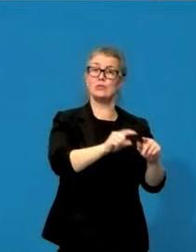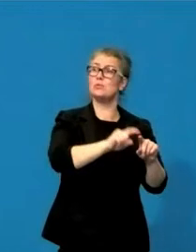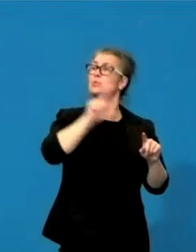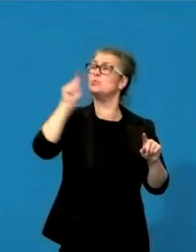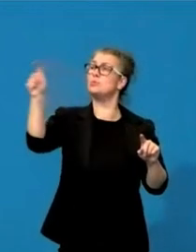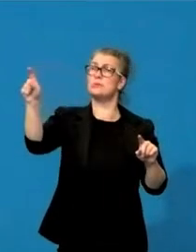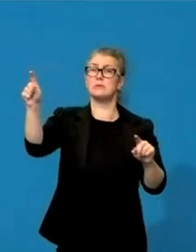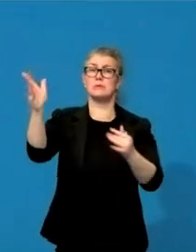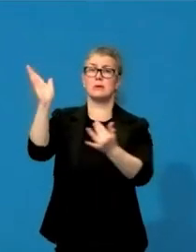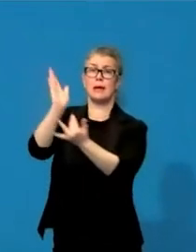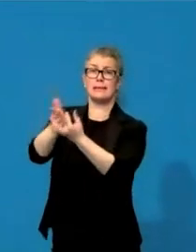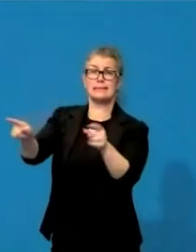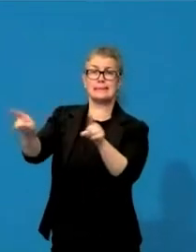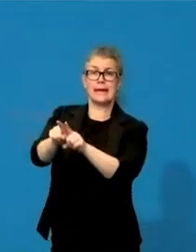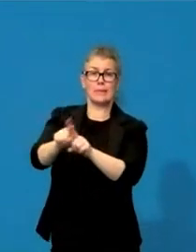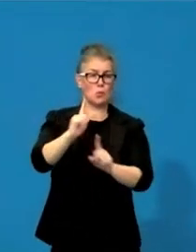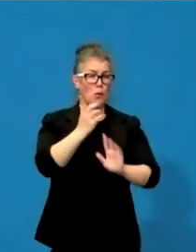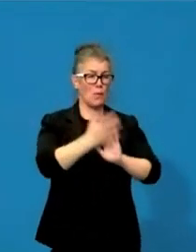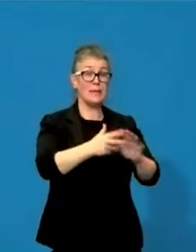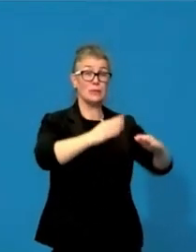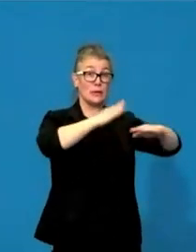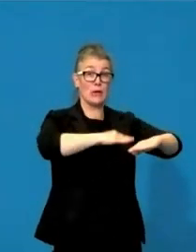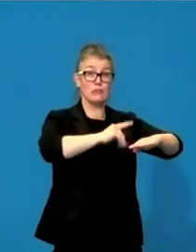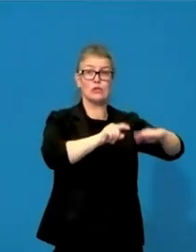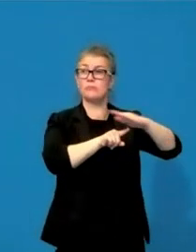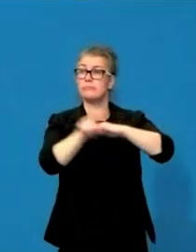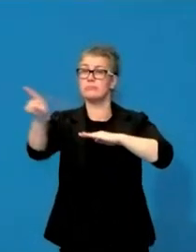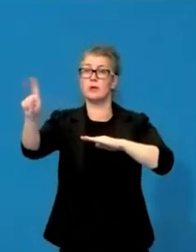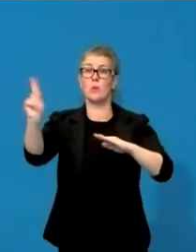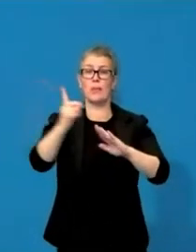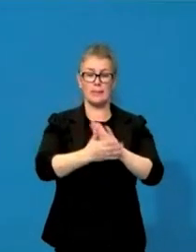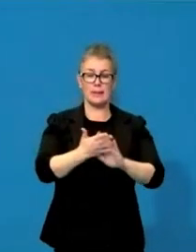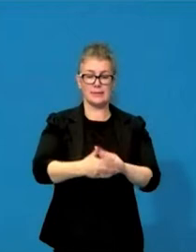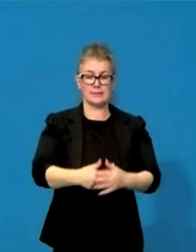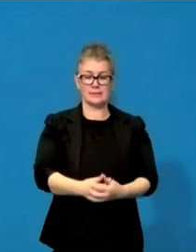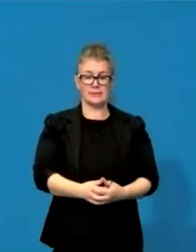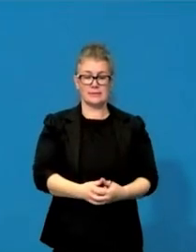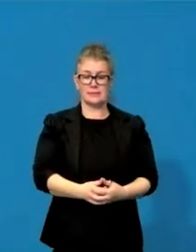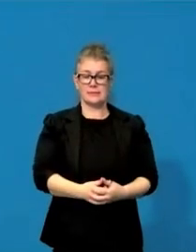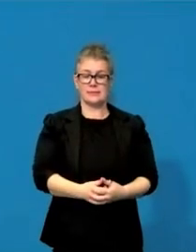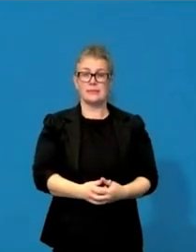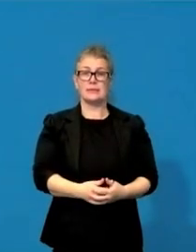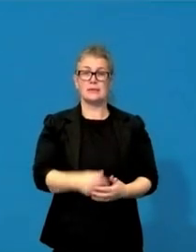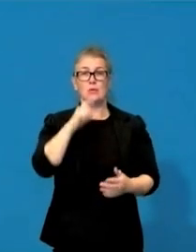Well, I think it would be - it would be hard.